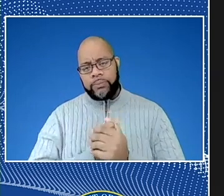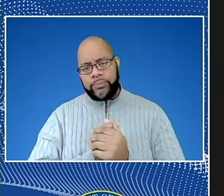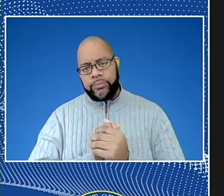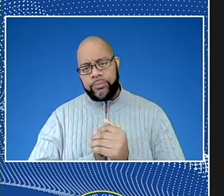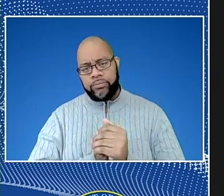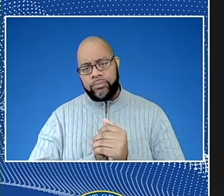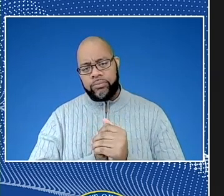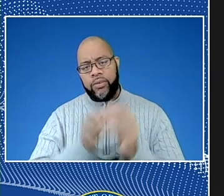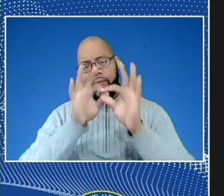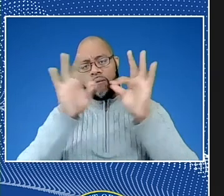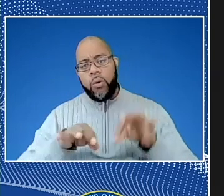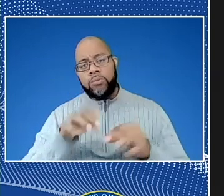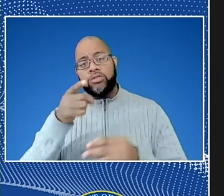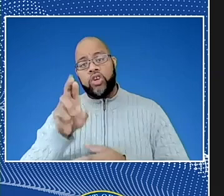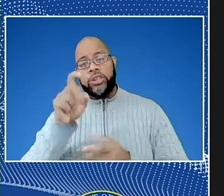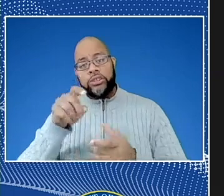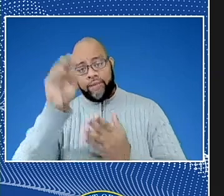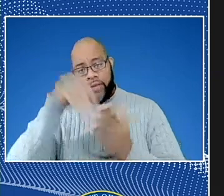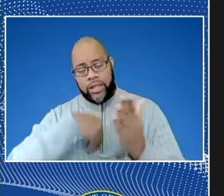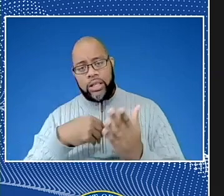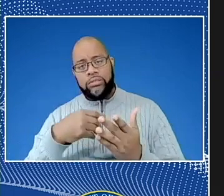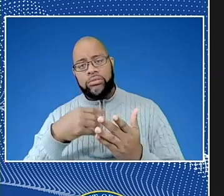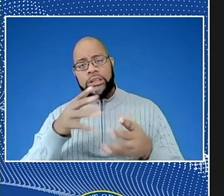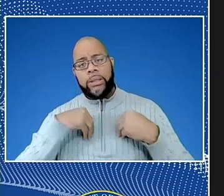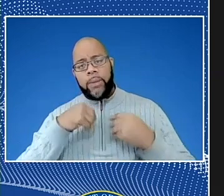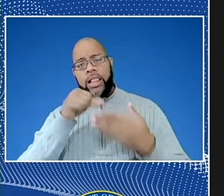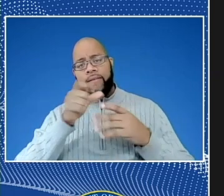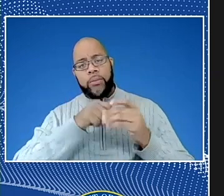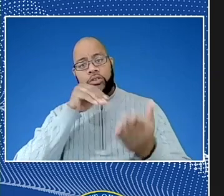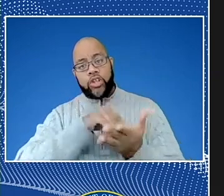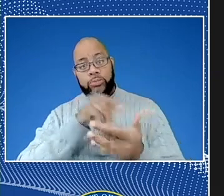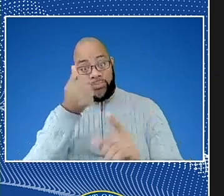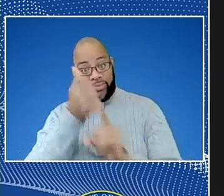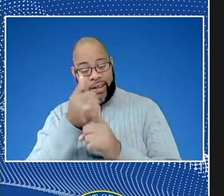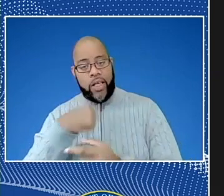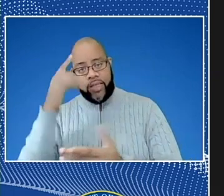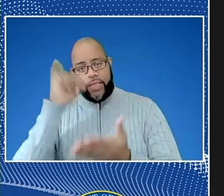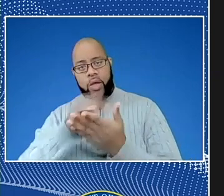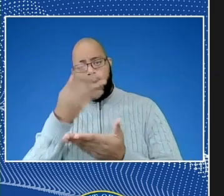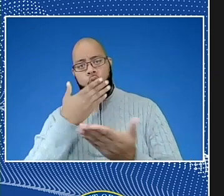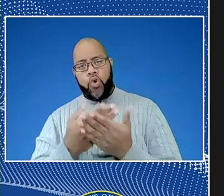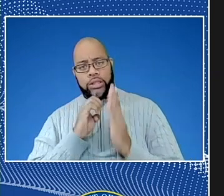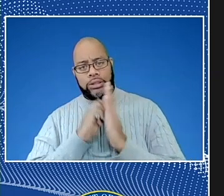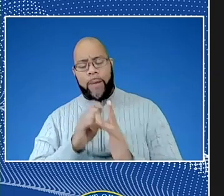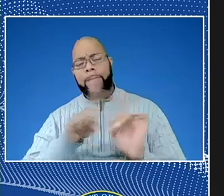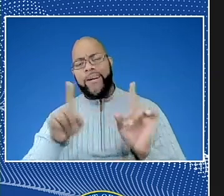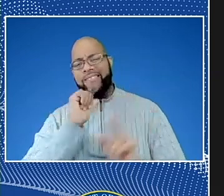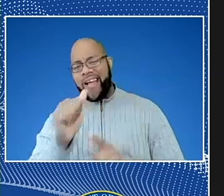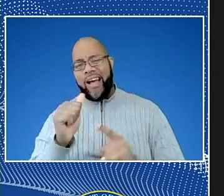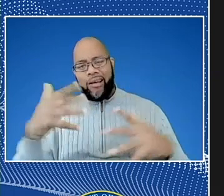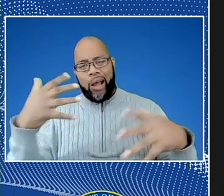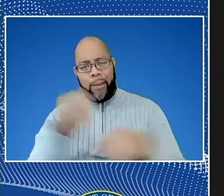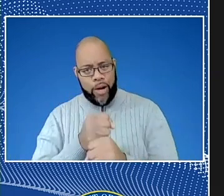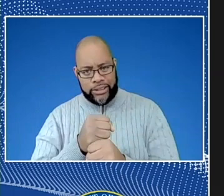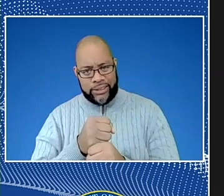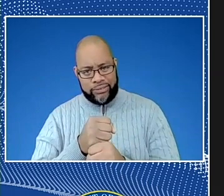doctors need to fill out versus accepting letters from doctors themselves. I think that's one good example, but it's not comprehensive. I think to the extent that these are the